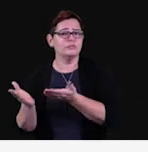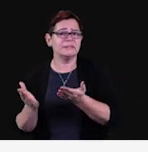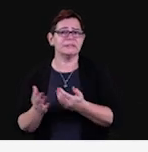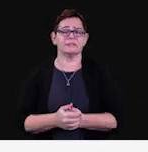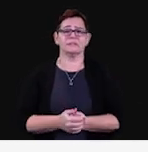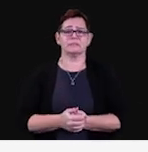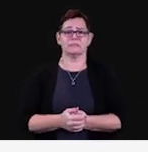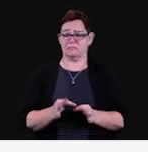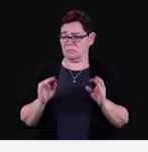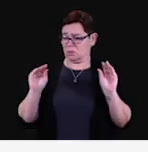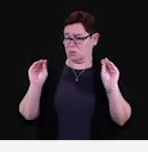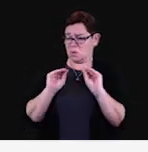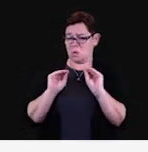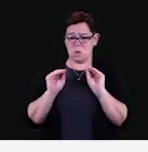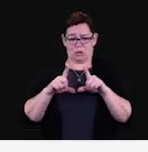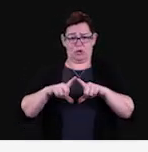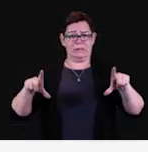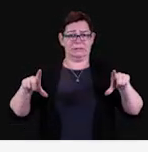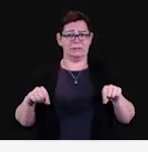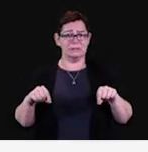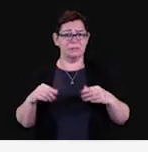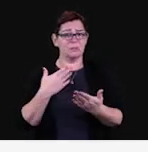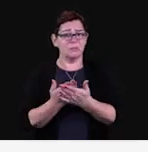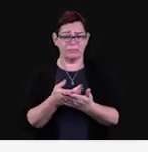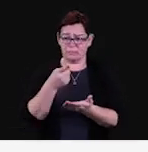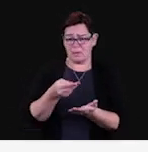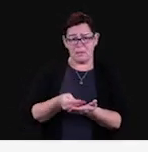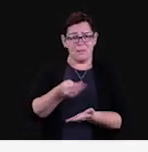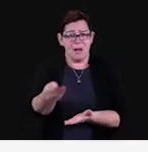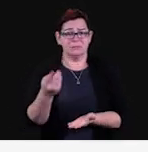If you don’t get a receipt to prove you purchased something, such as a new